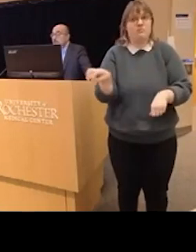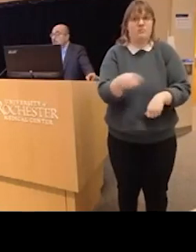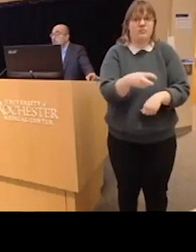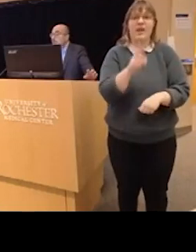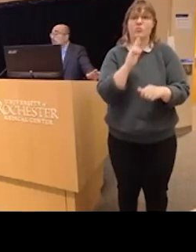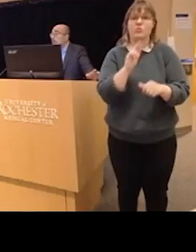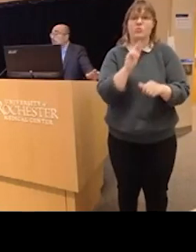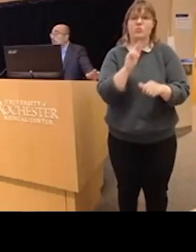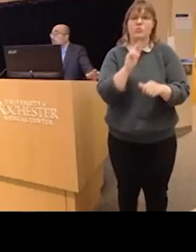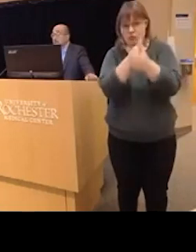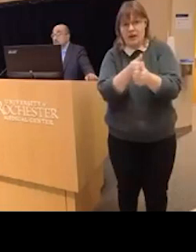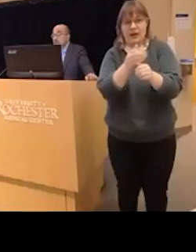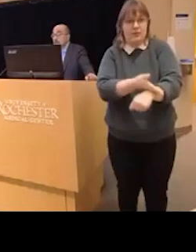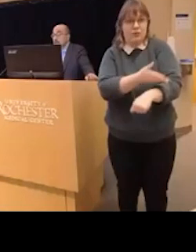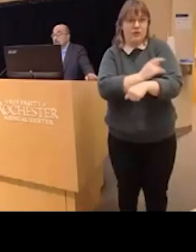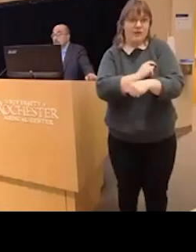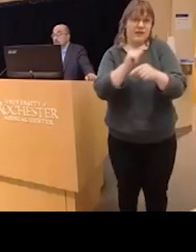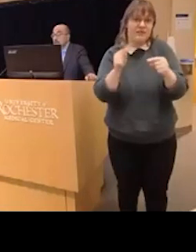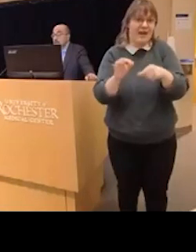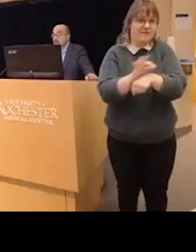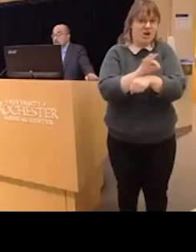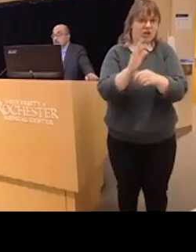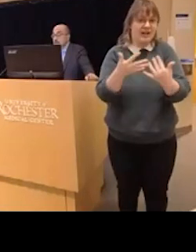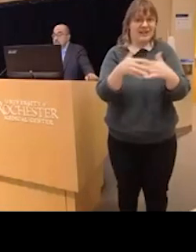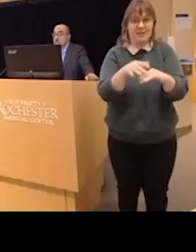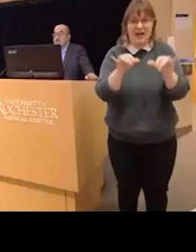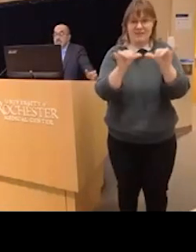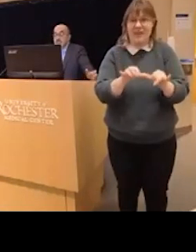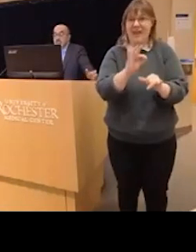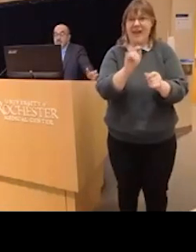and function combined as a metric um as well as a changes in depression and then secondarily for